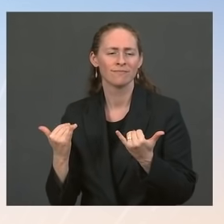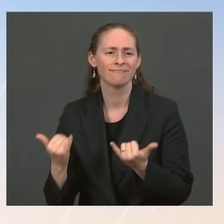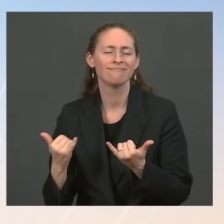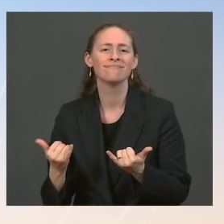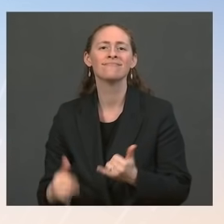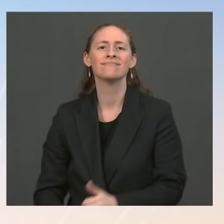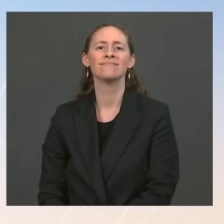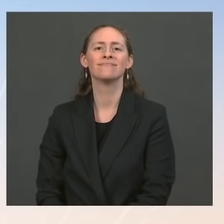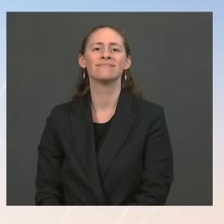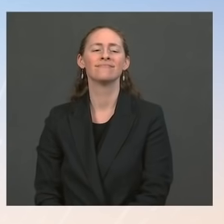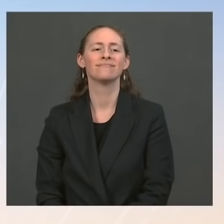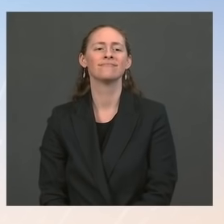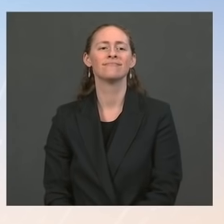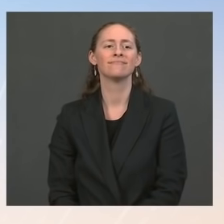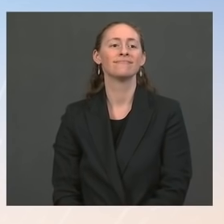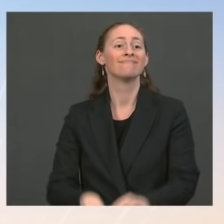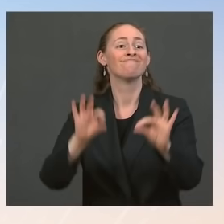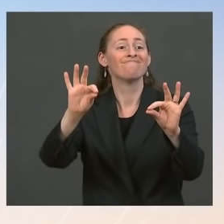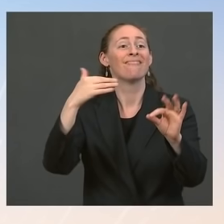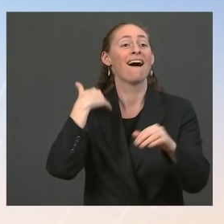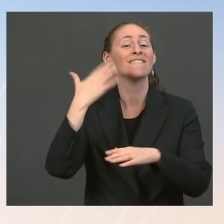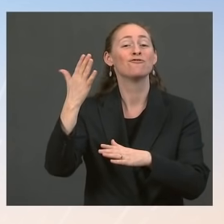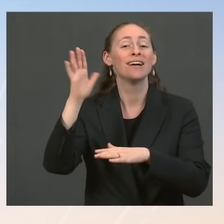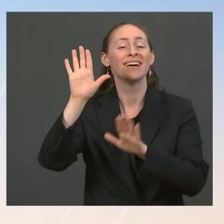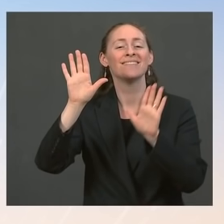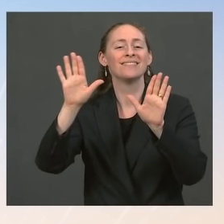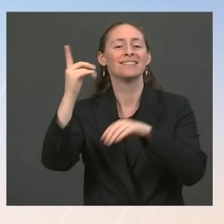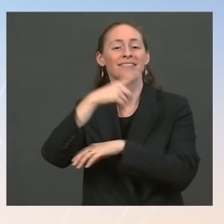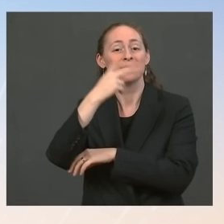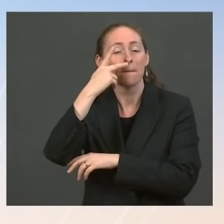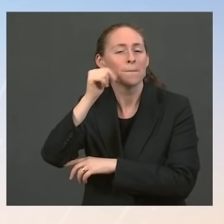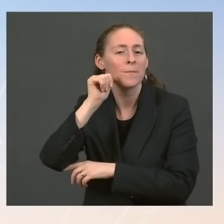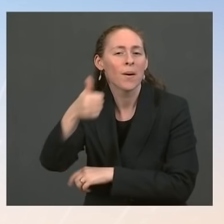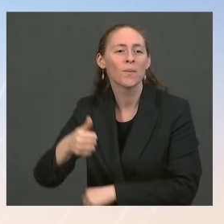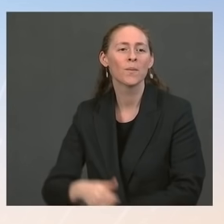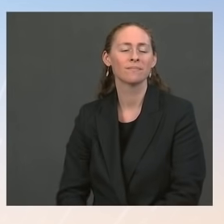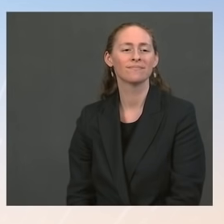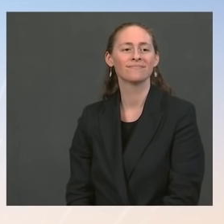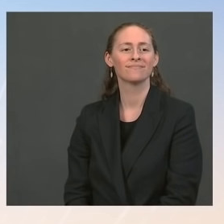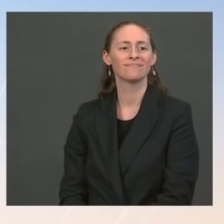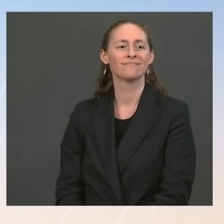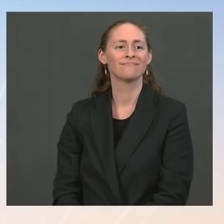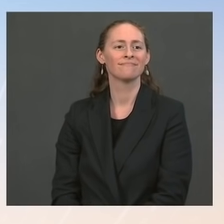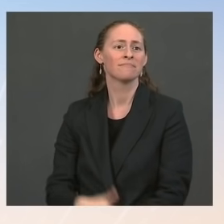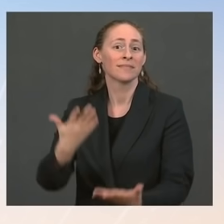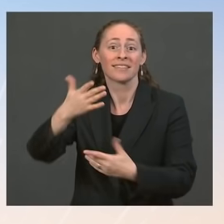All right, have a great day. I'll see you tomorrow -- or later this afternoon. Whenever.